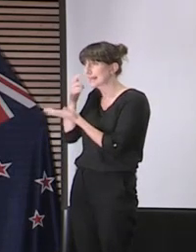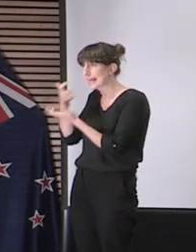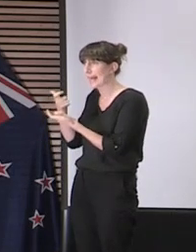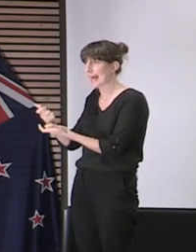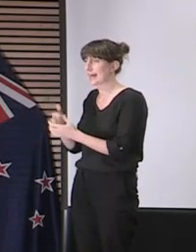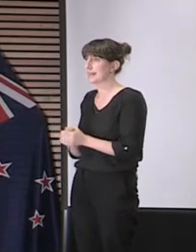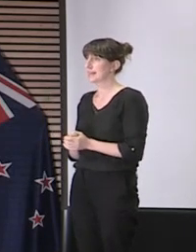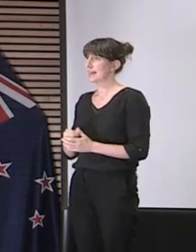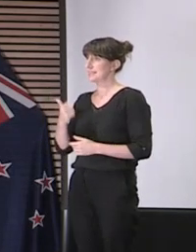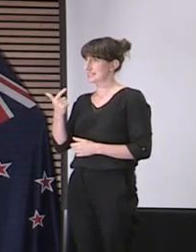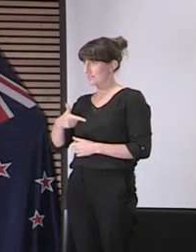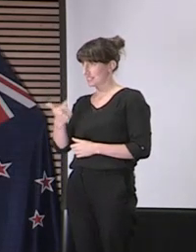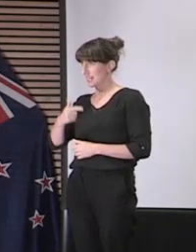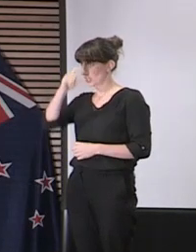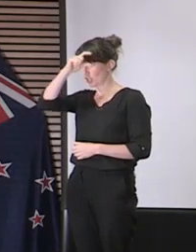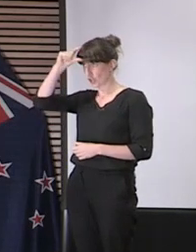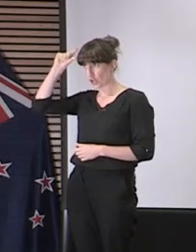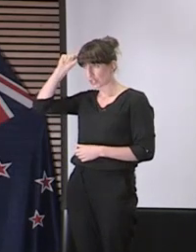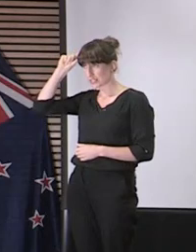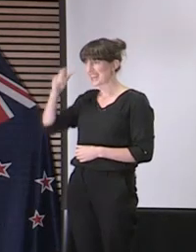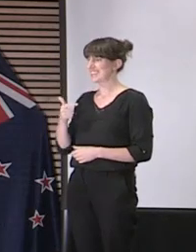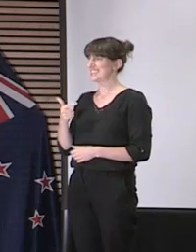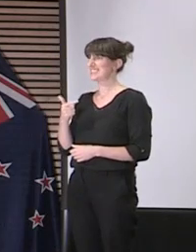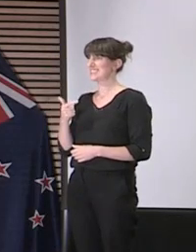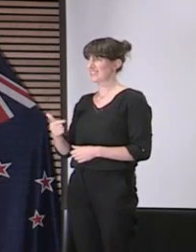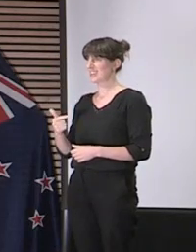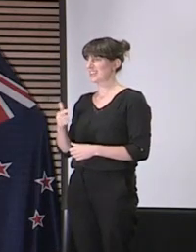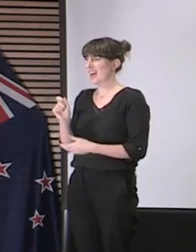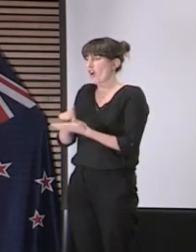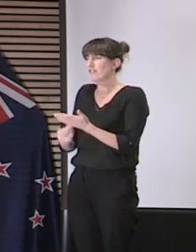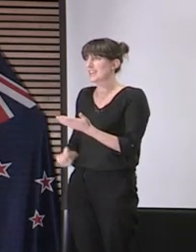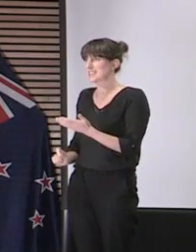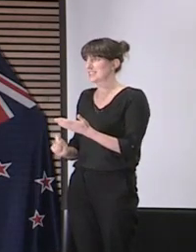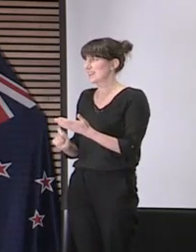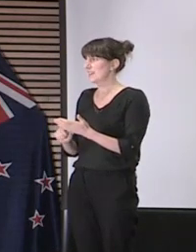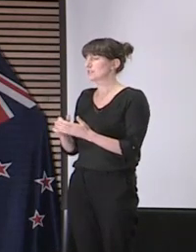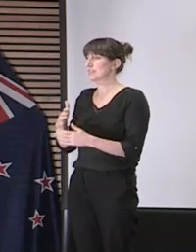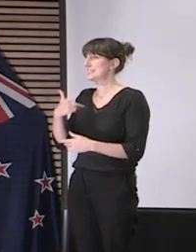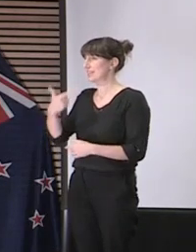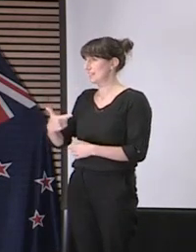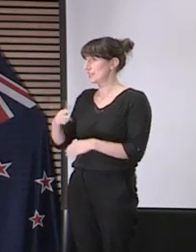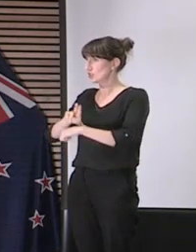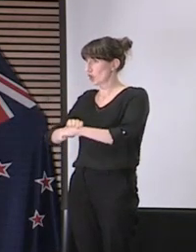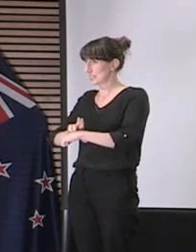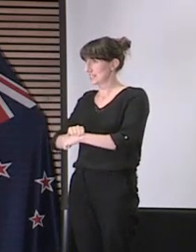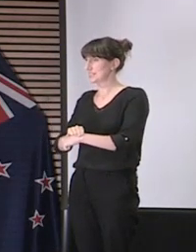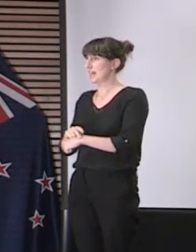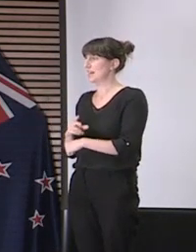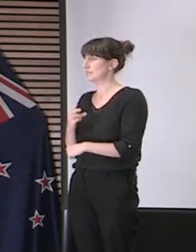both hospital and/or care in the community settings. 17 nurses, 7 are in